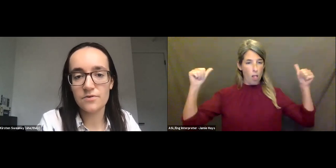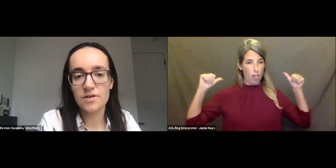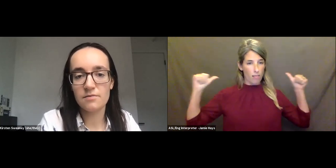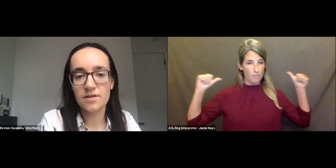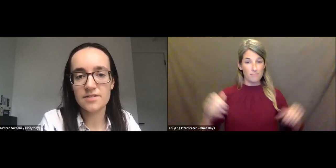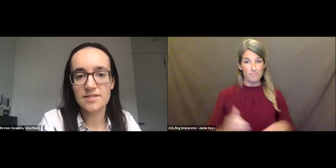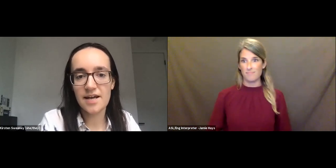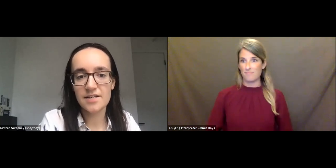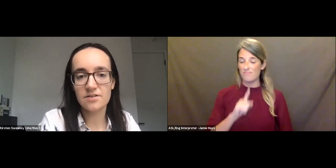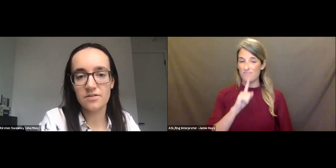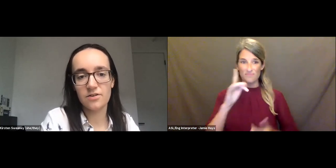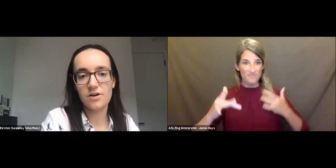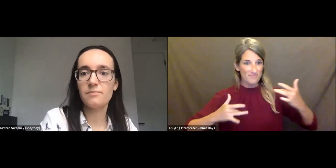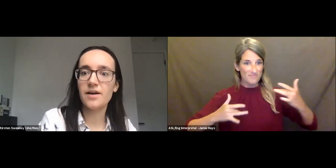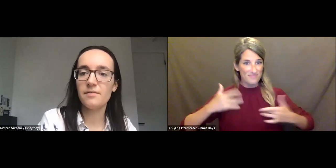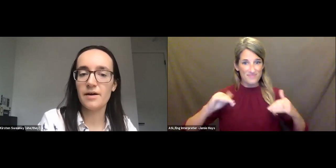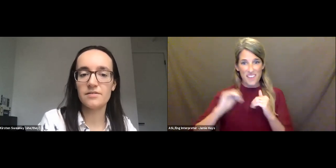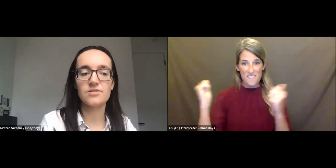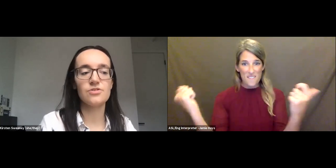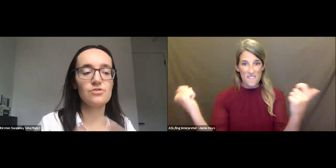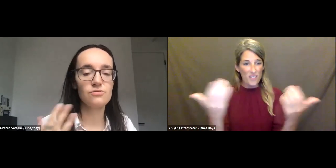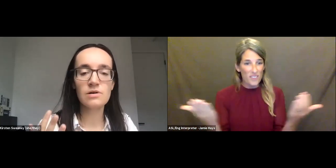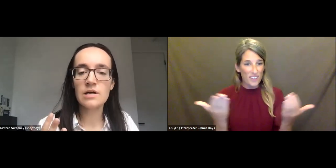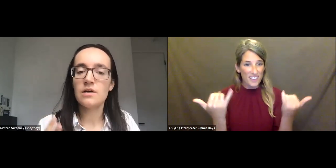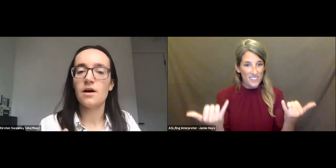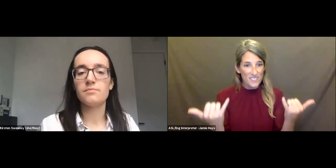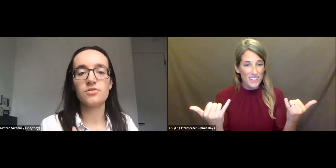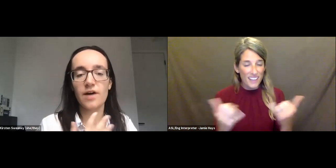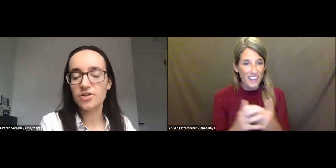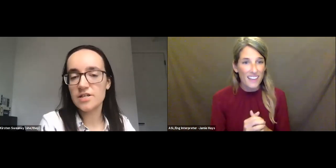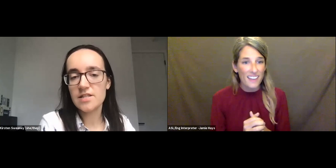you here with us today to learn a bit about this new direction